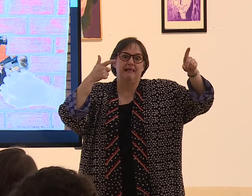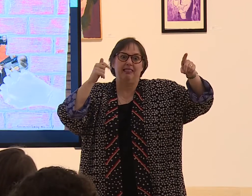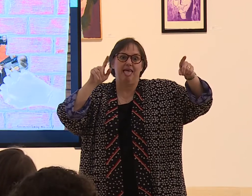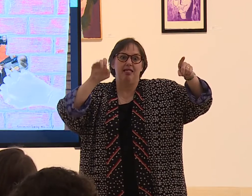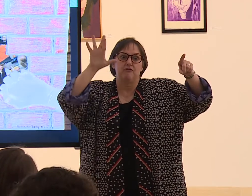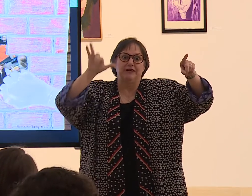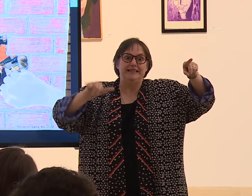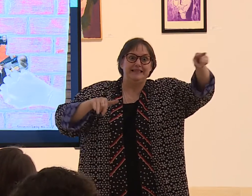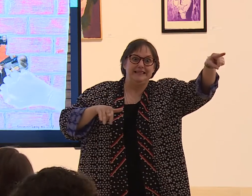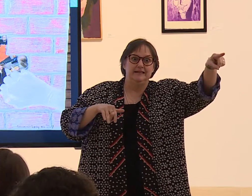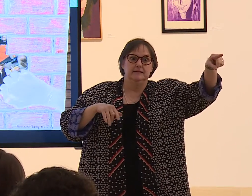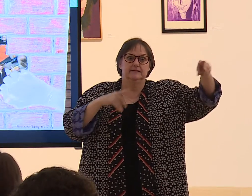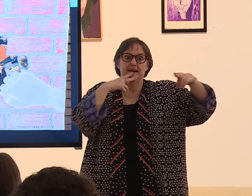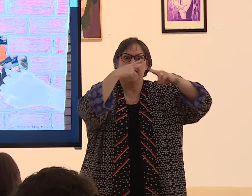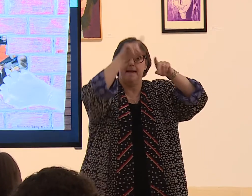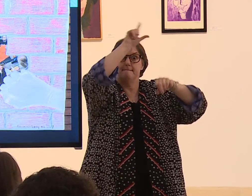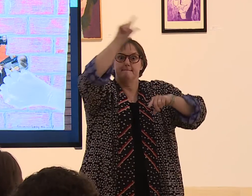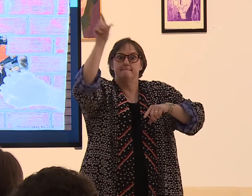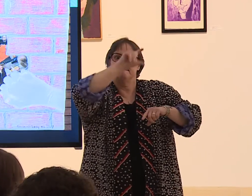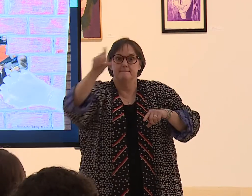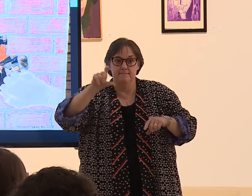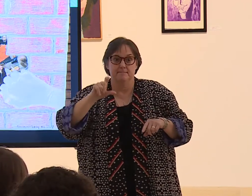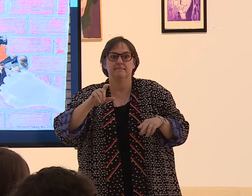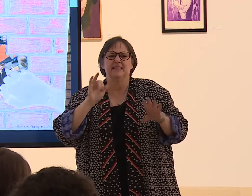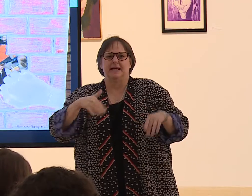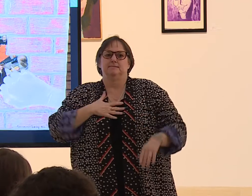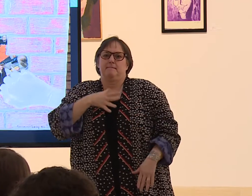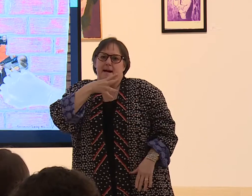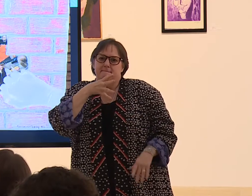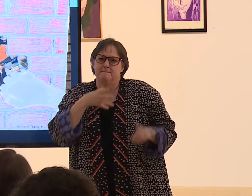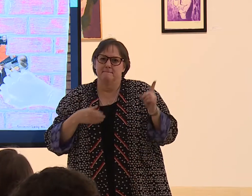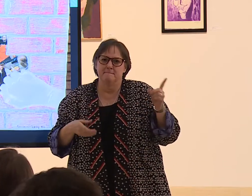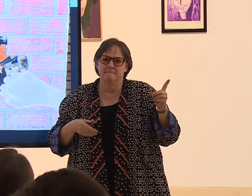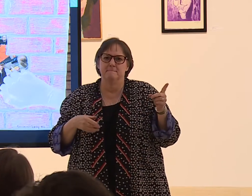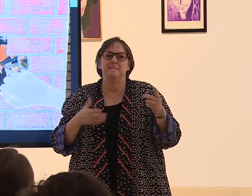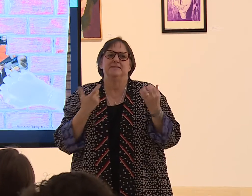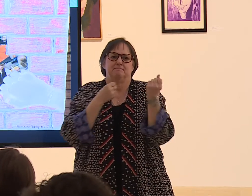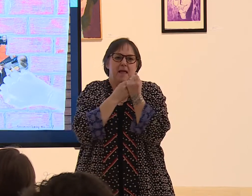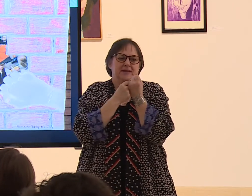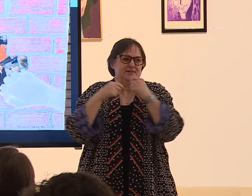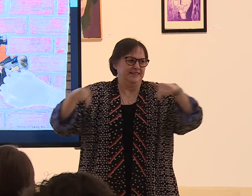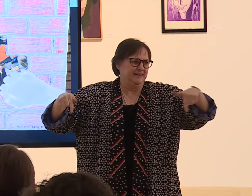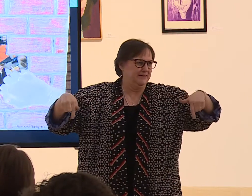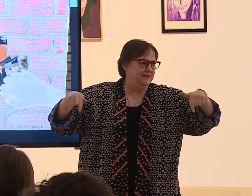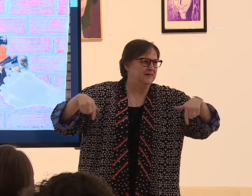I have to thank Elizabeth Williams as another inspiration.